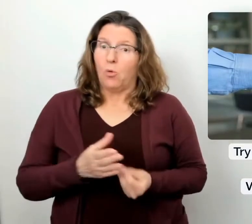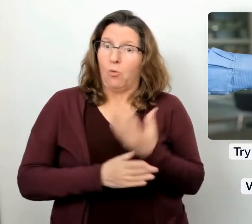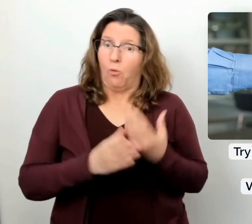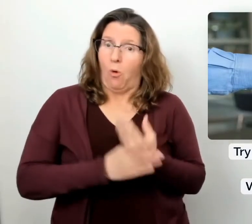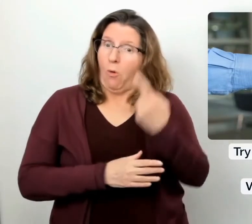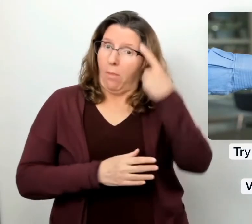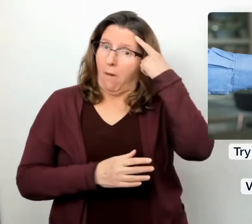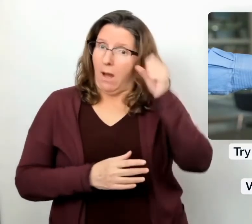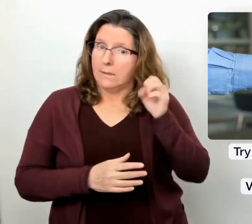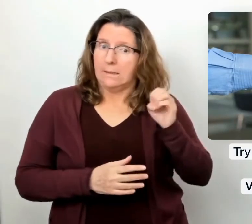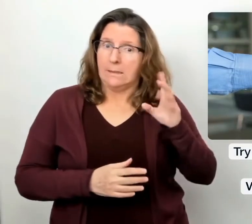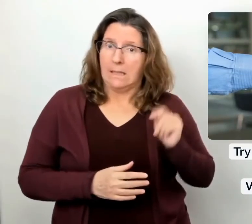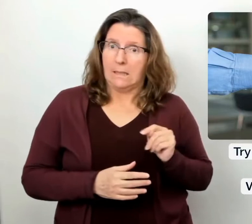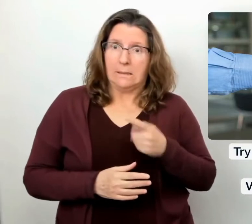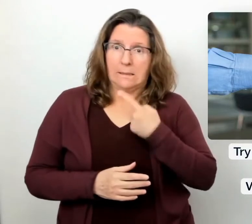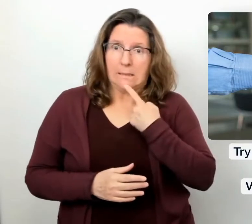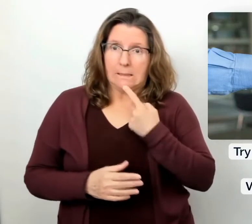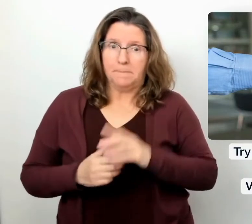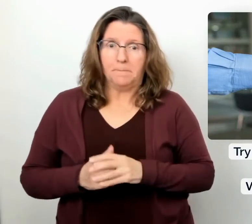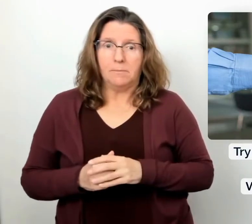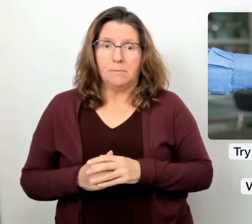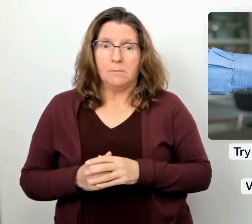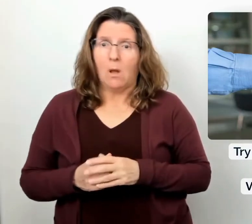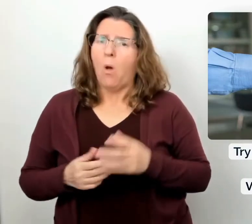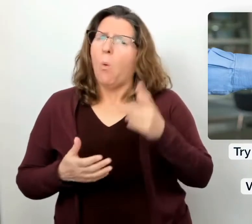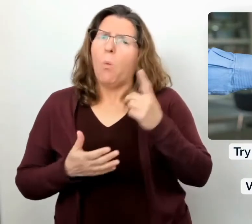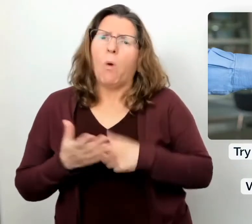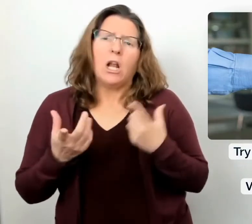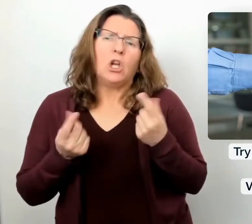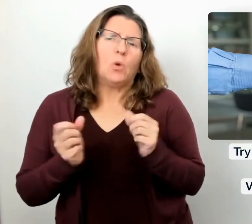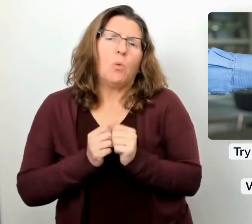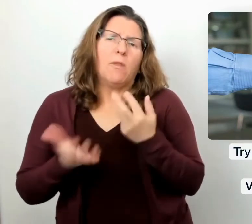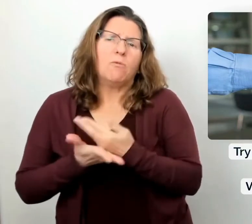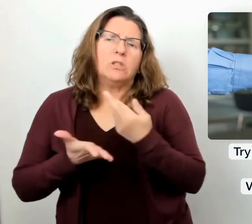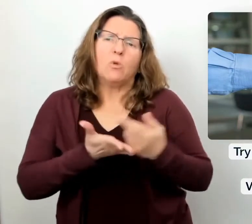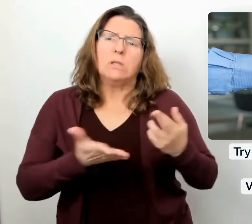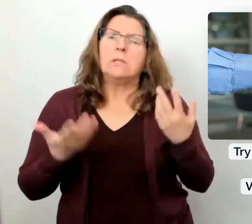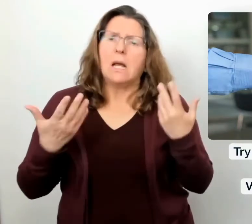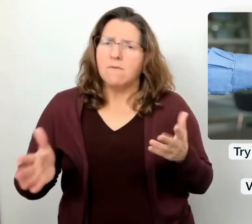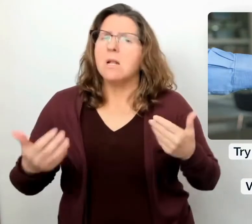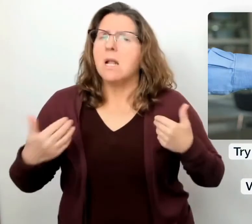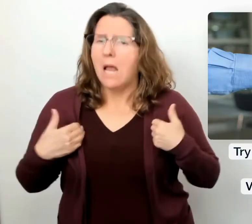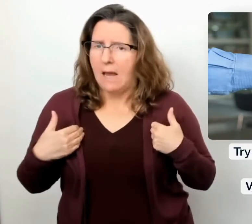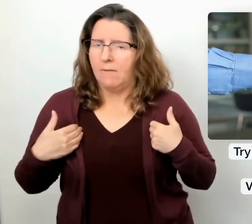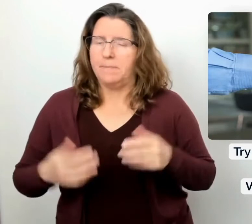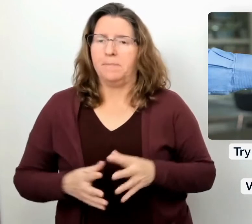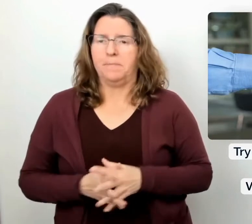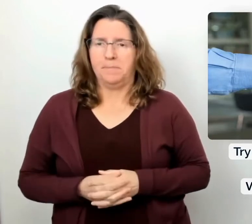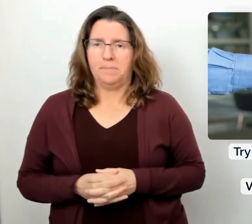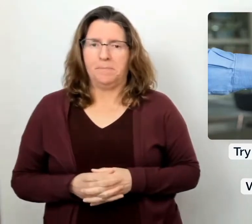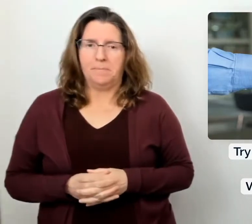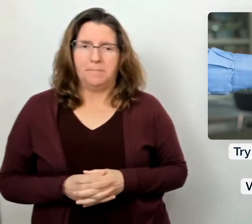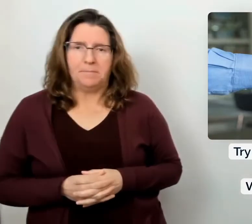The growth mindset thinks: "what can I do with the resources I have?"